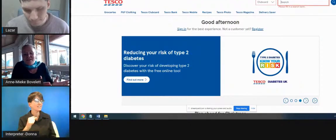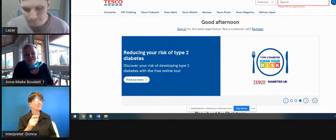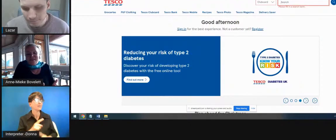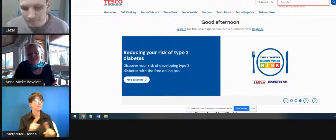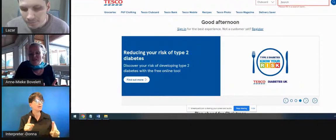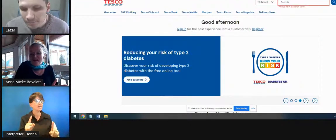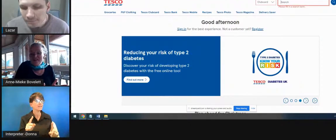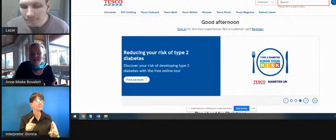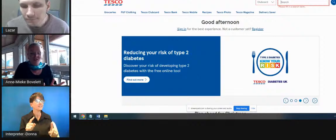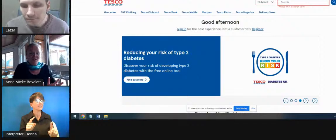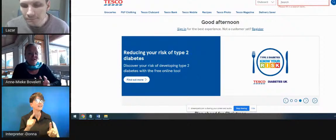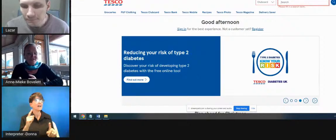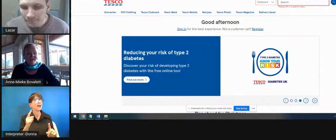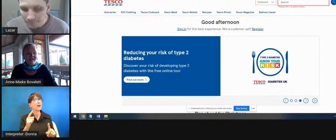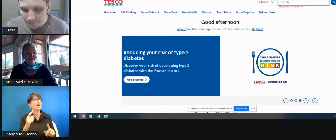very pleasantly surprised, very pleasantly.